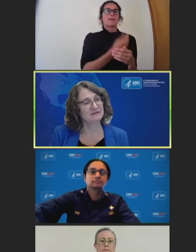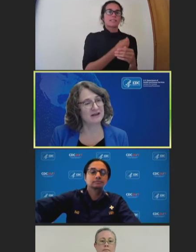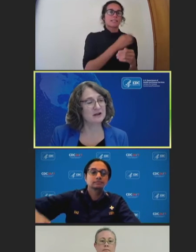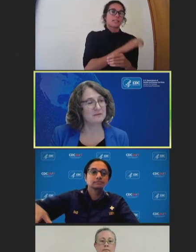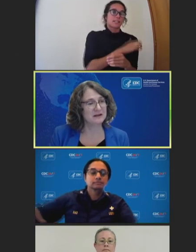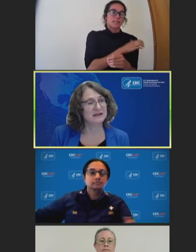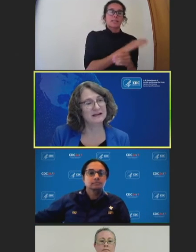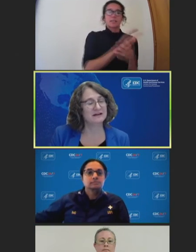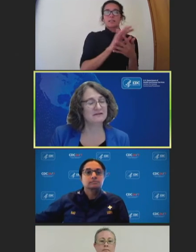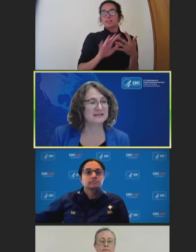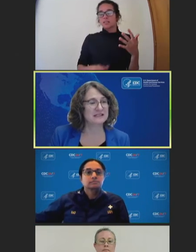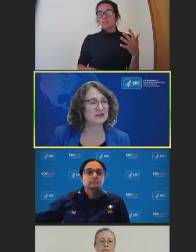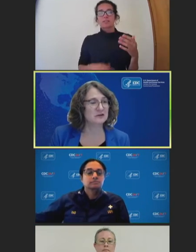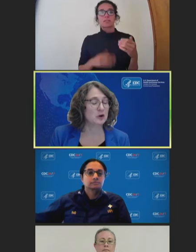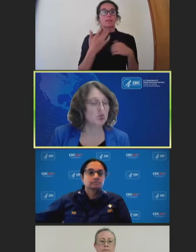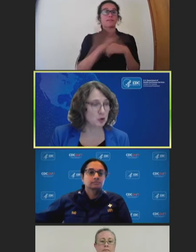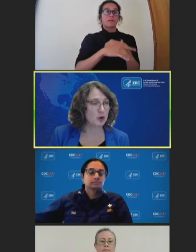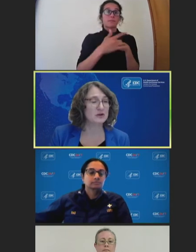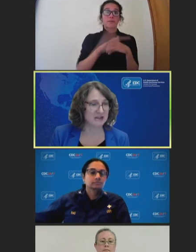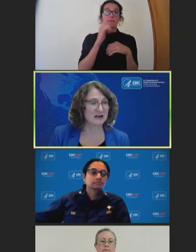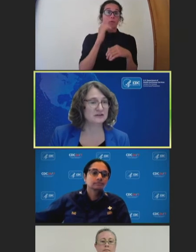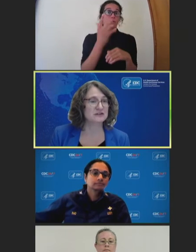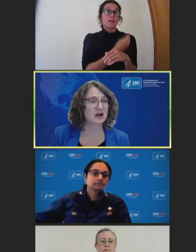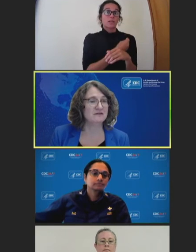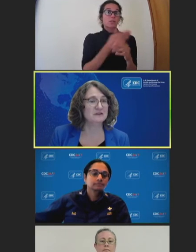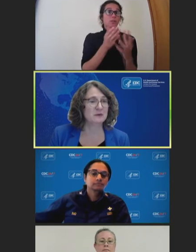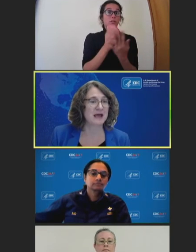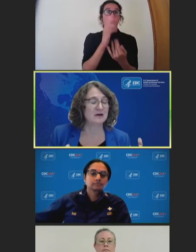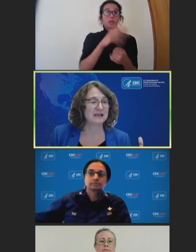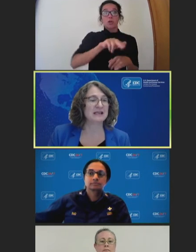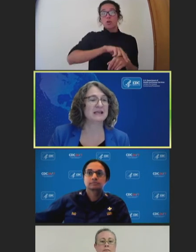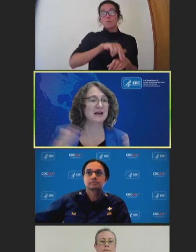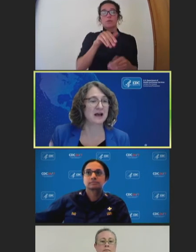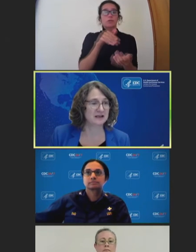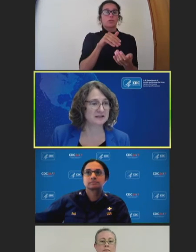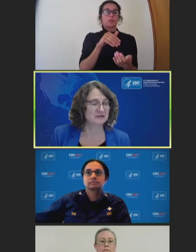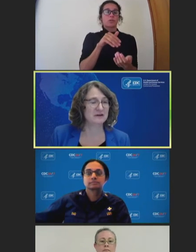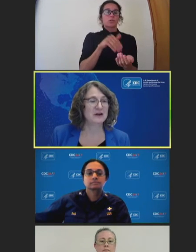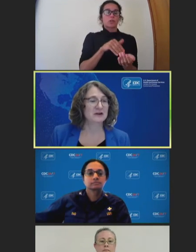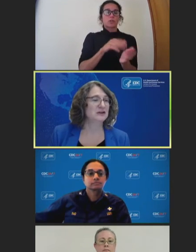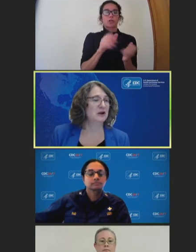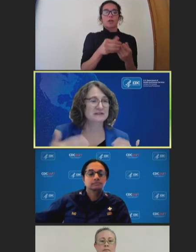the availability of vaccine through their normal doctor's office without any kind of, you know,